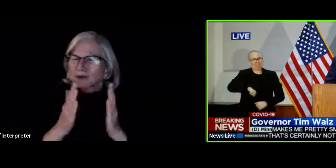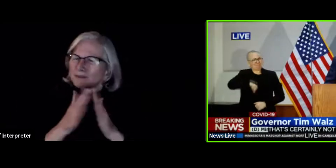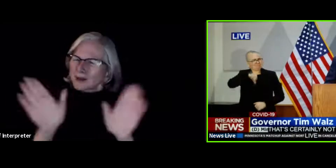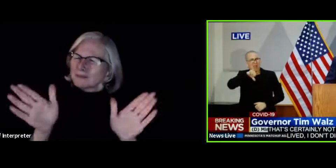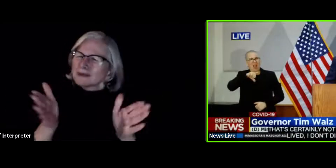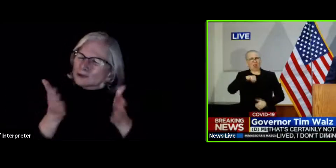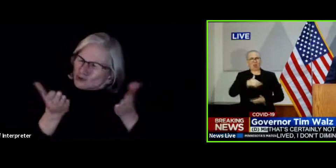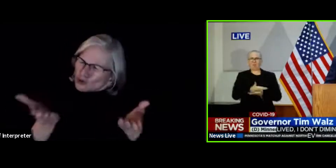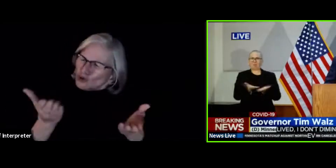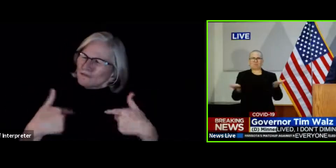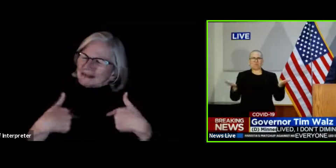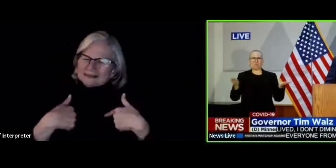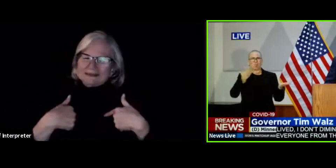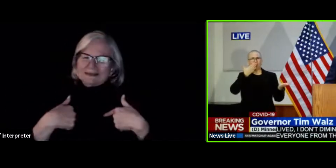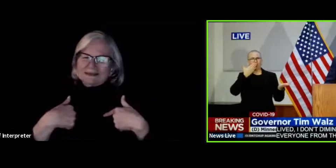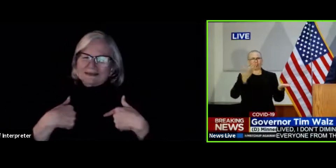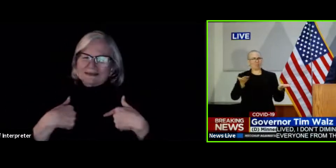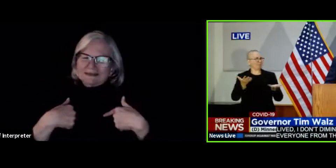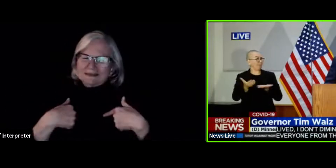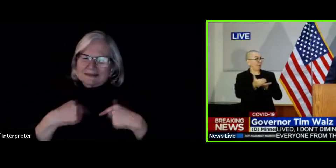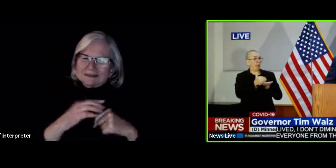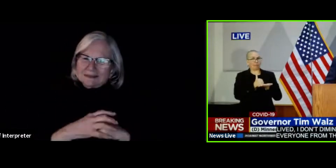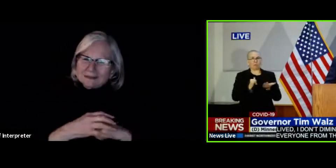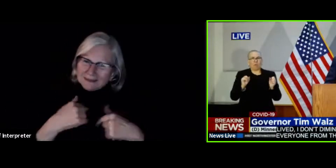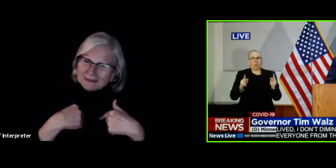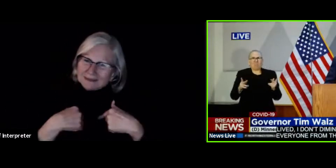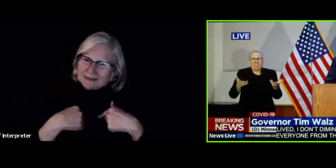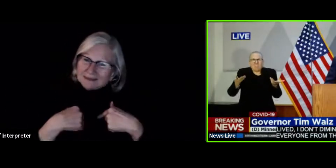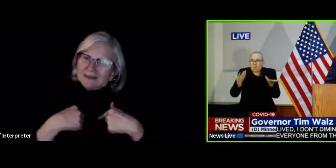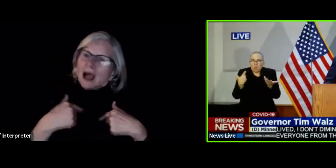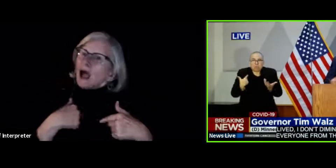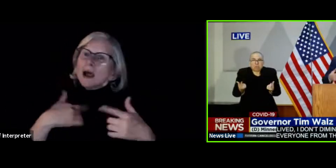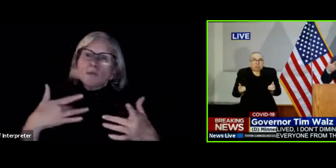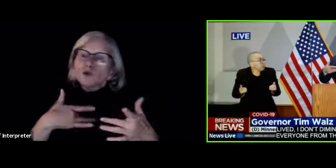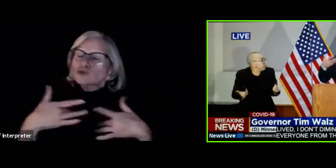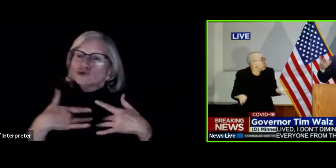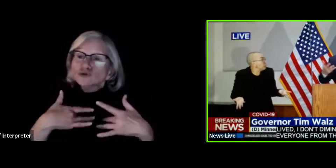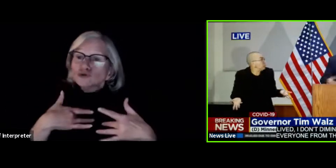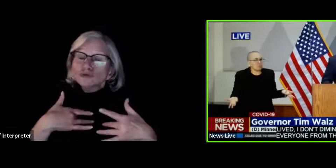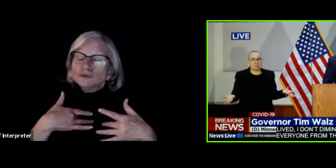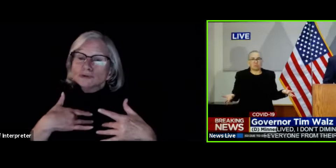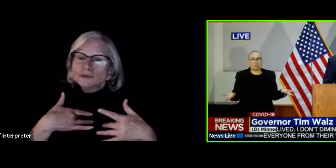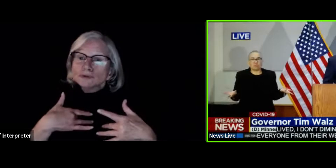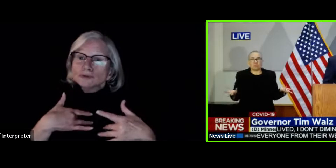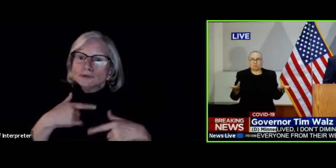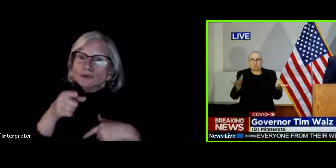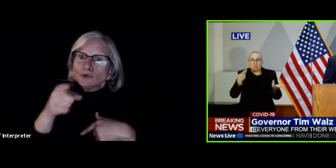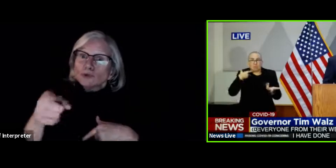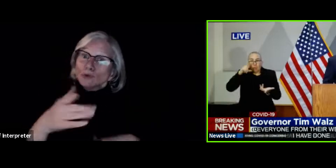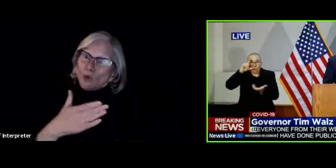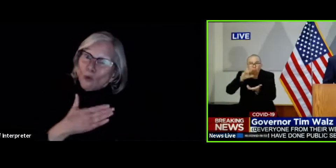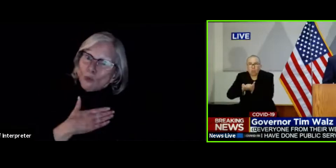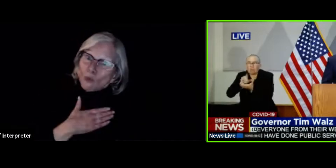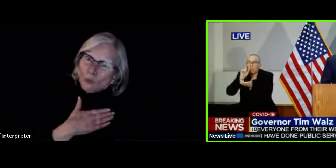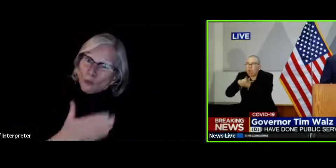THE THING I MOST WORRY ABOUT IS, IF YOU'RE WILLING TO BELIEVE THOSE TYPES OF THINGS WITHOUT ANY PROOF, YOU'RE PROBABLY